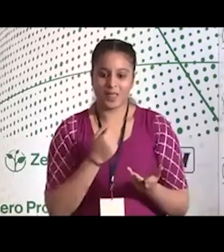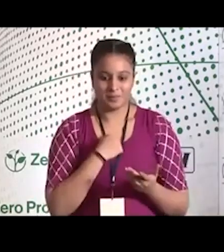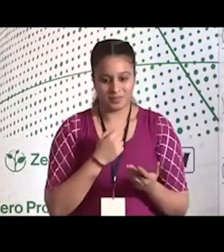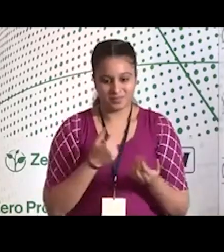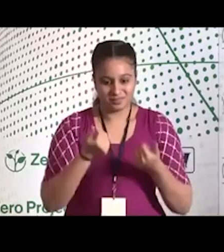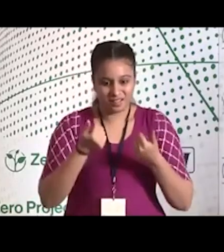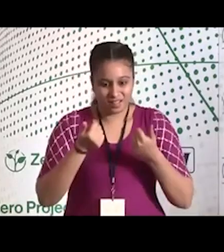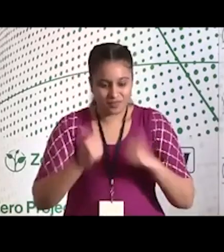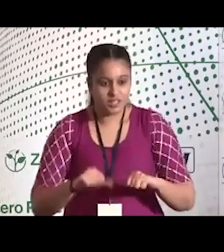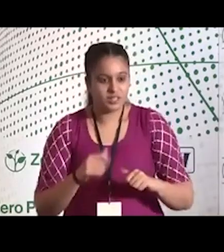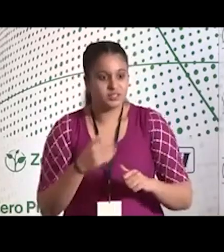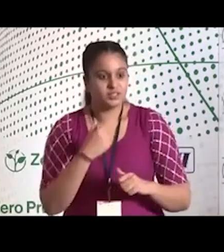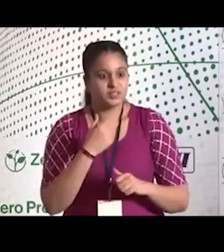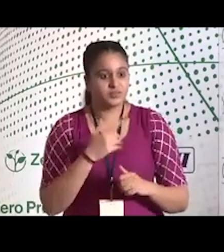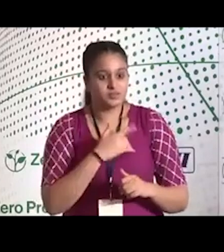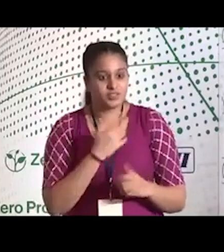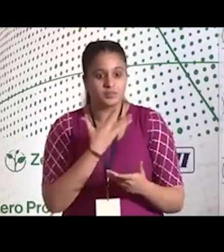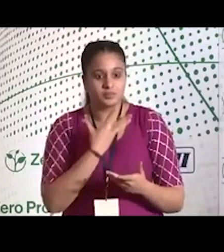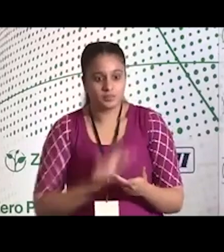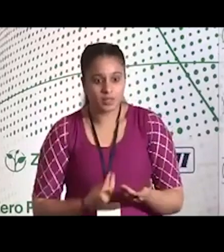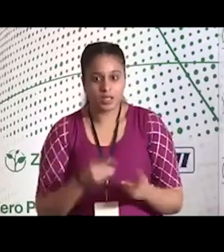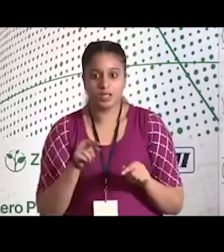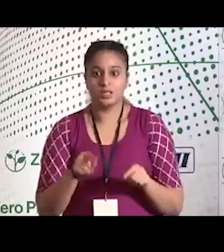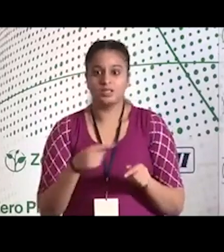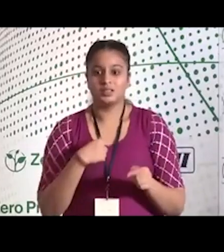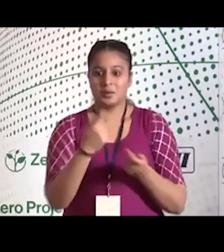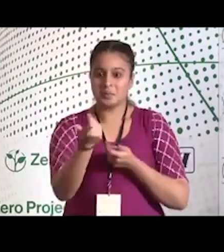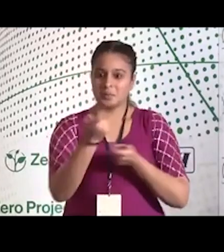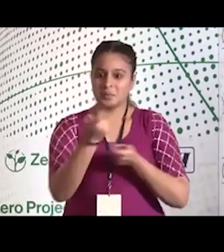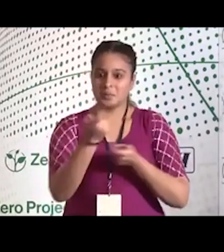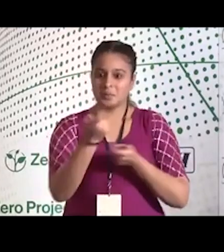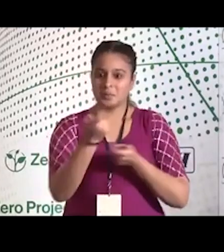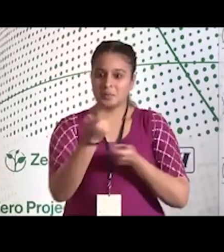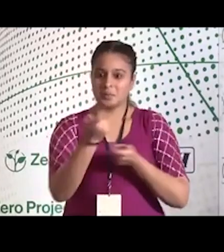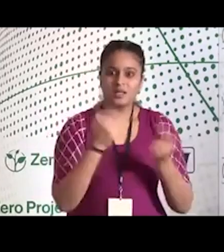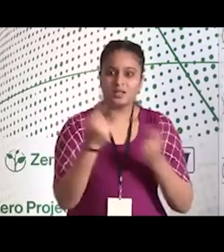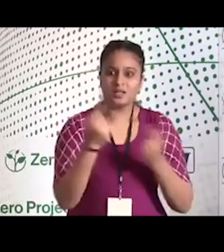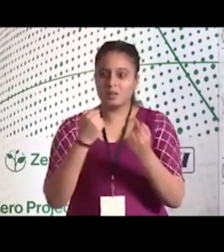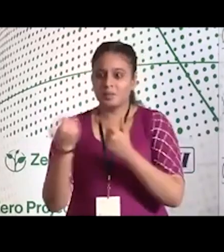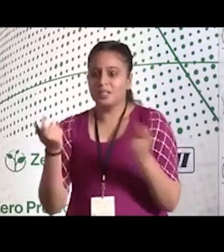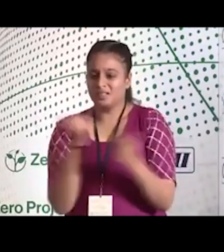Would you log on to do up some of the the guilty they pay the attorney